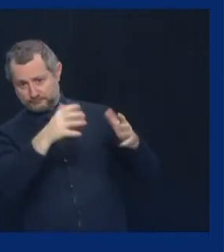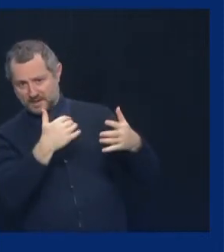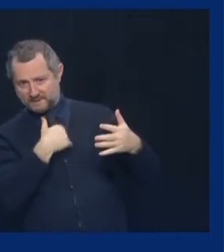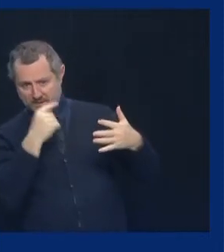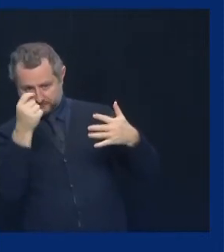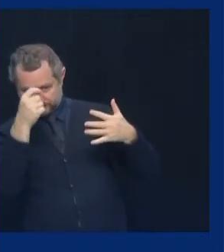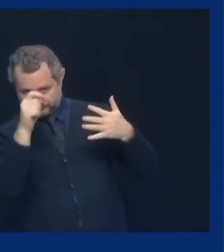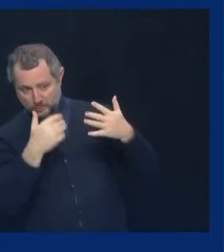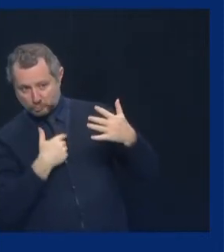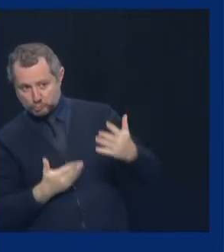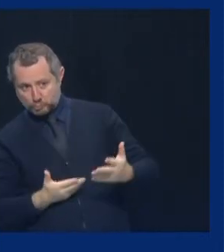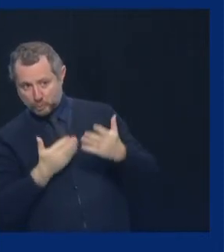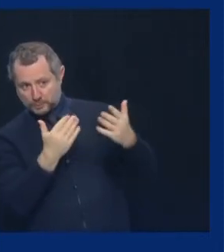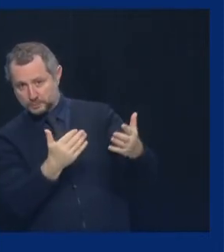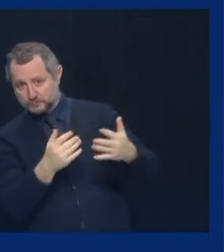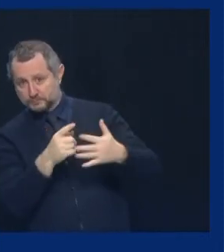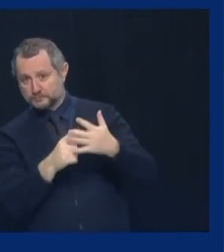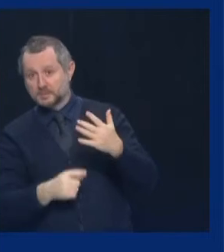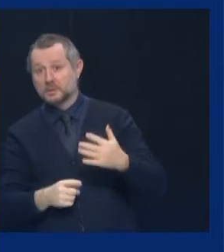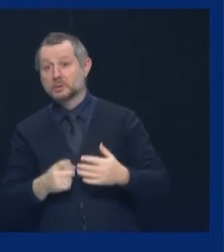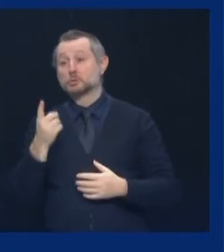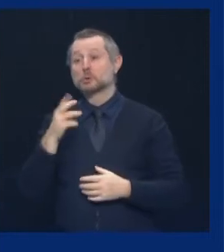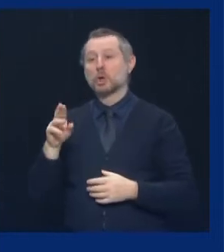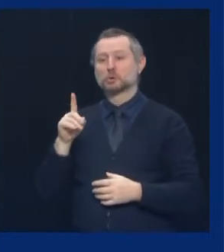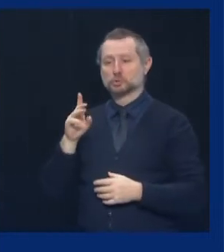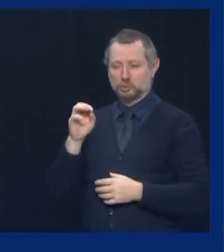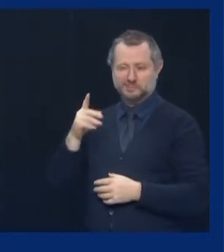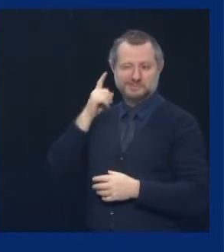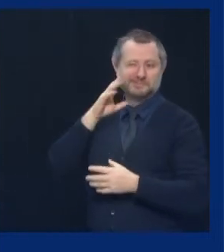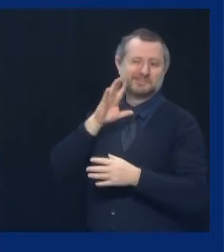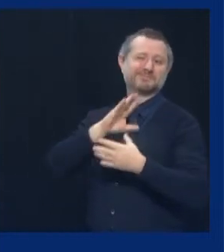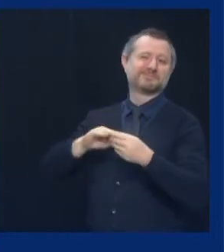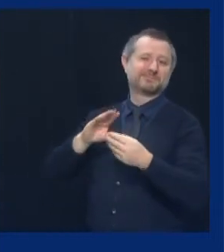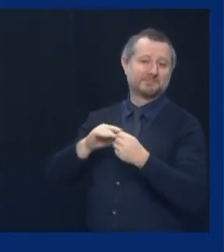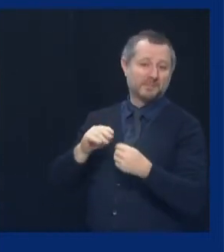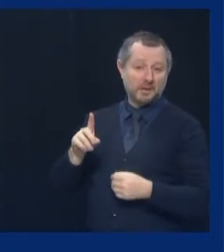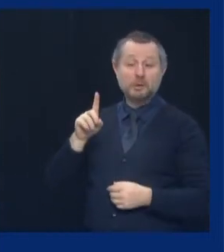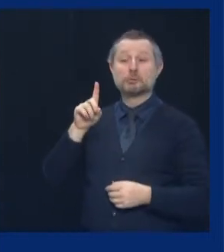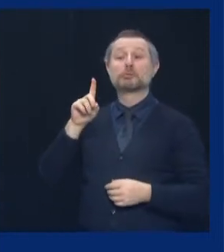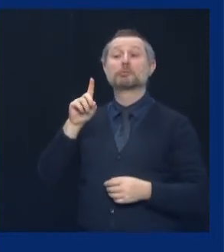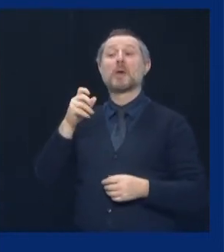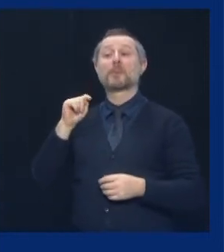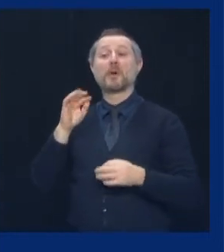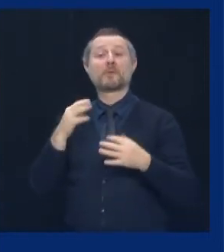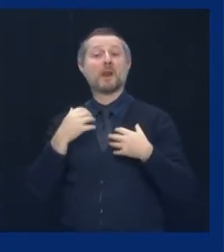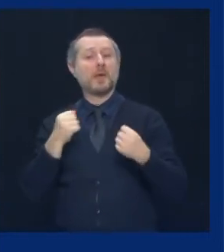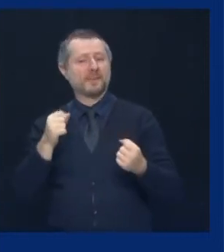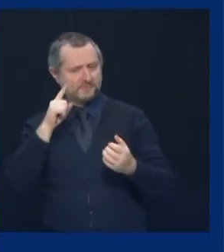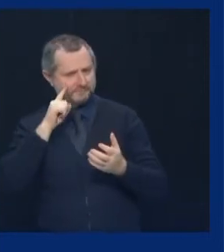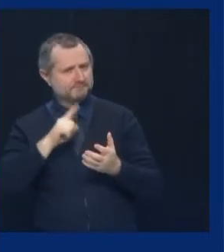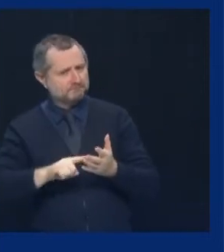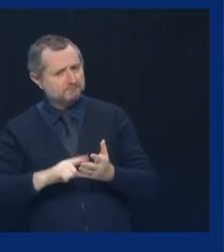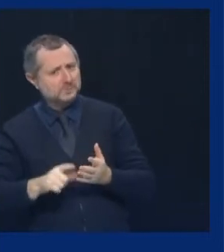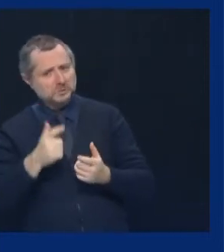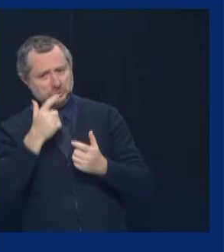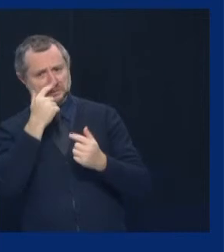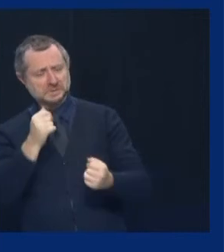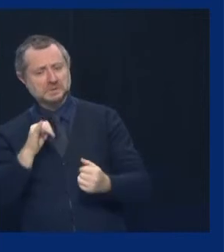THAT IS IN DEVELOPMENT. WE'RE WORKING WITH THE BILLS. YOU SAW THE OUTLINE OF THE PROPOSAL.